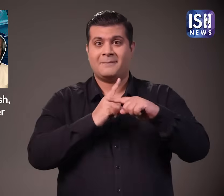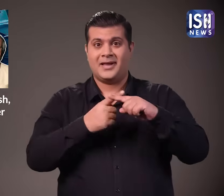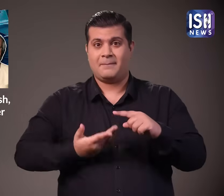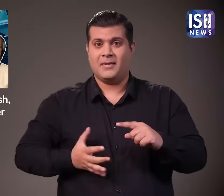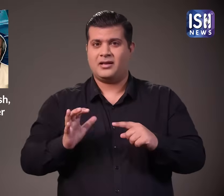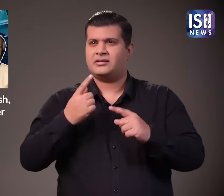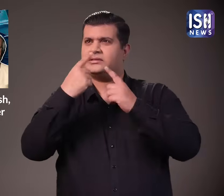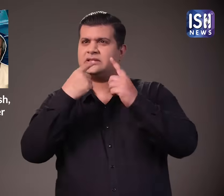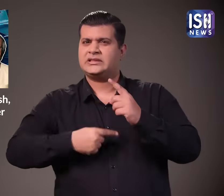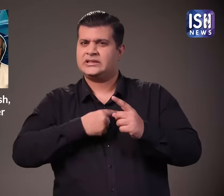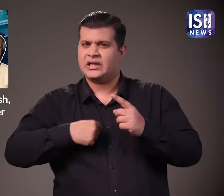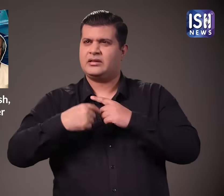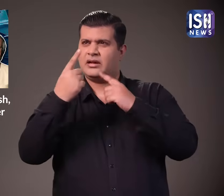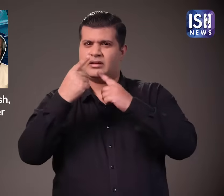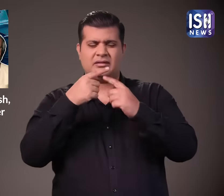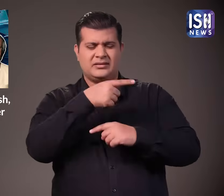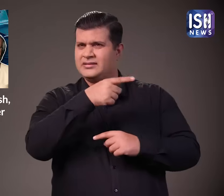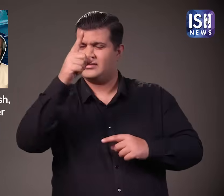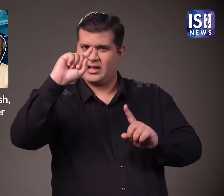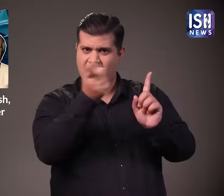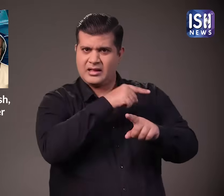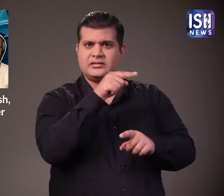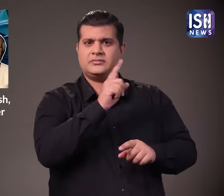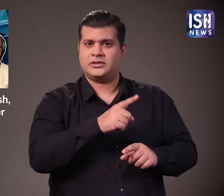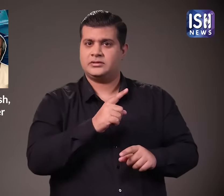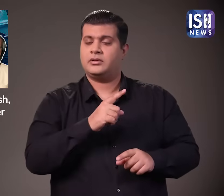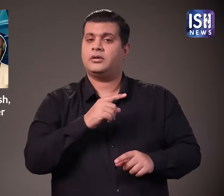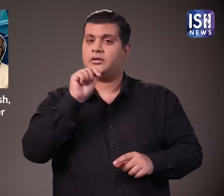Also Bangladesh continuously provokes China against India,